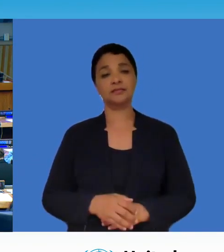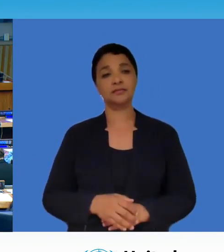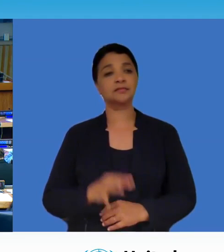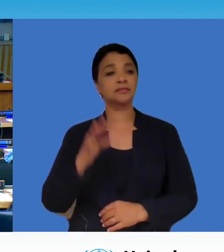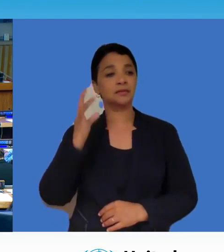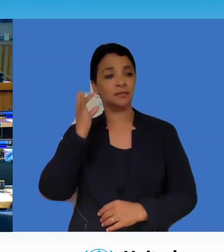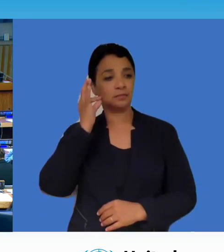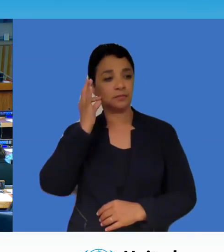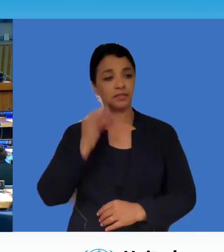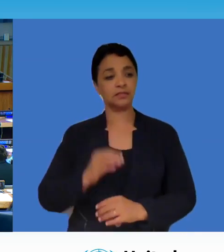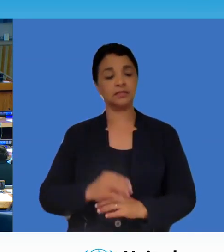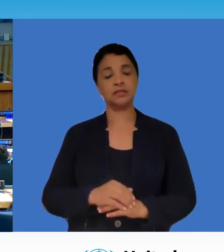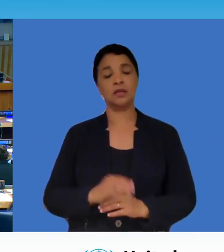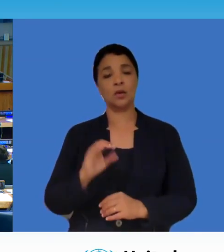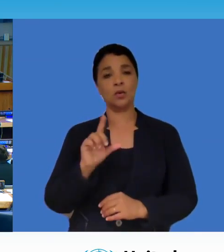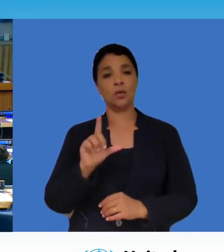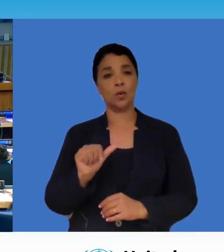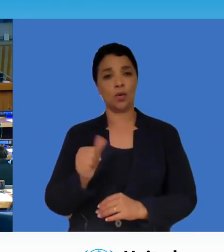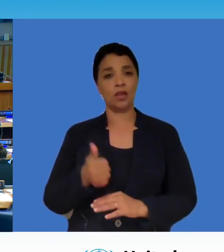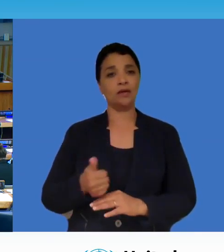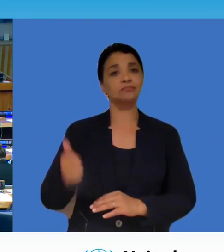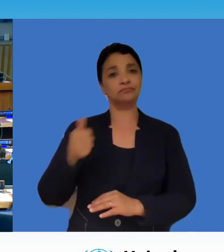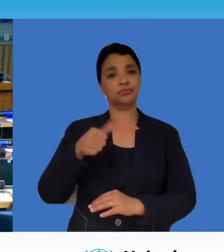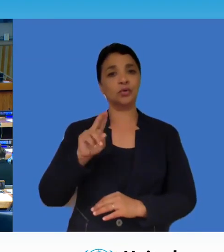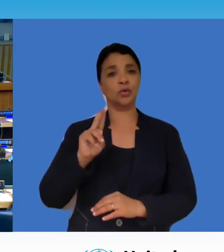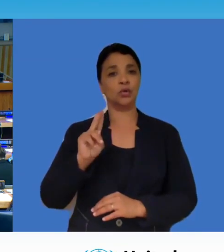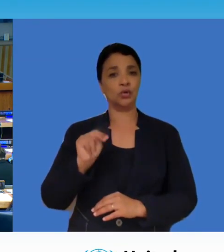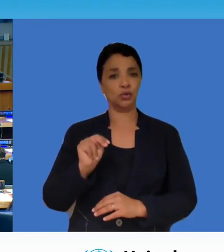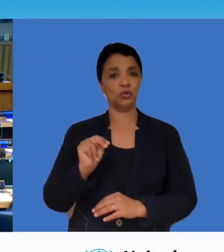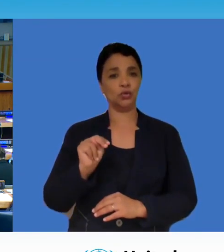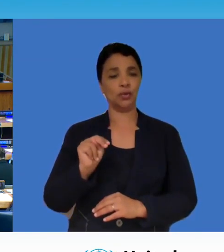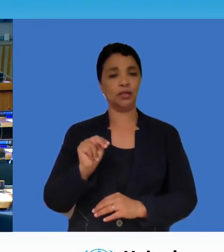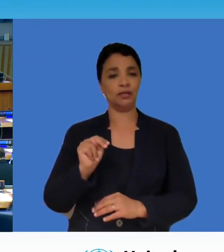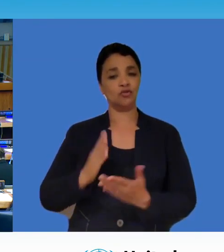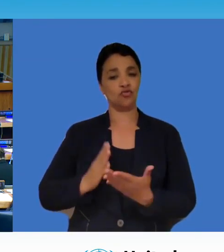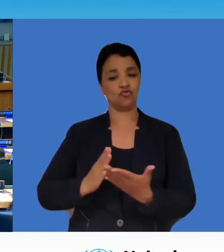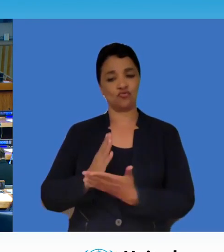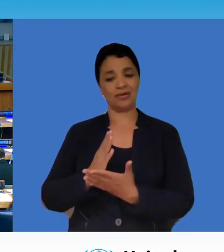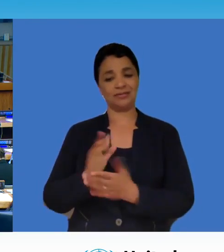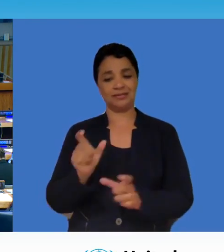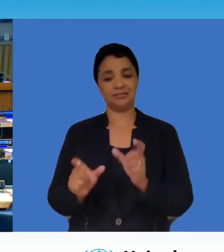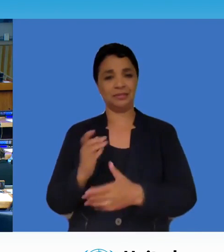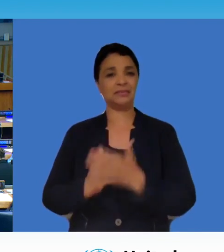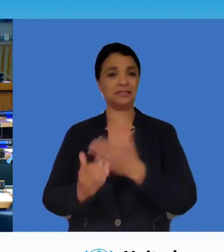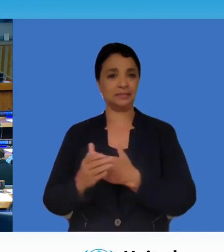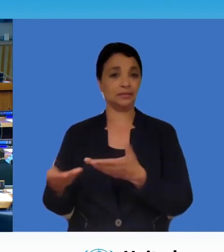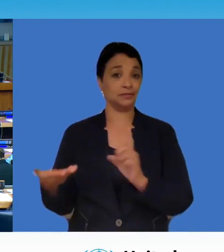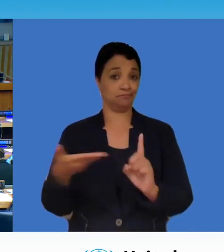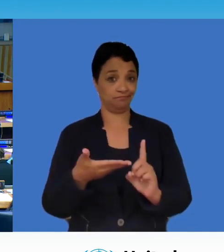now give the floor to miss Abul manager of United Nation partnership on the rights of persons with